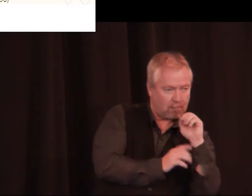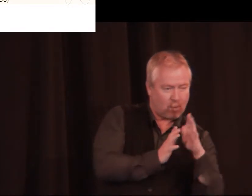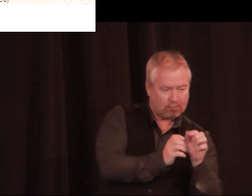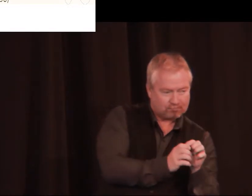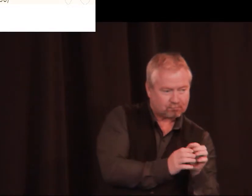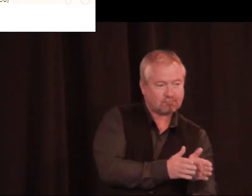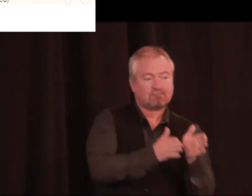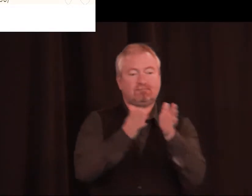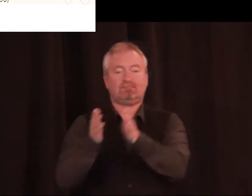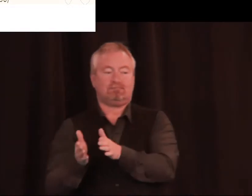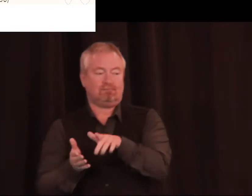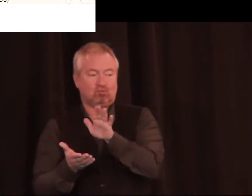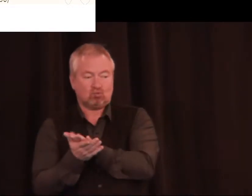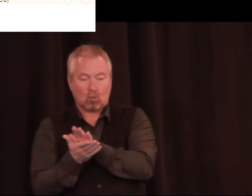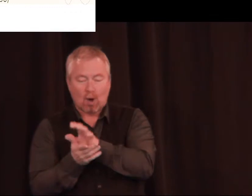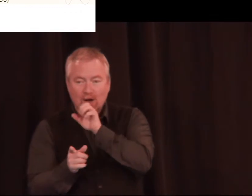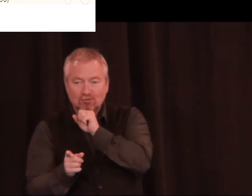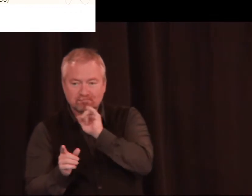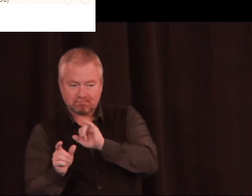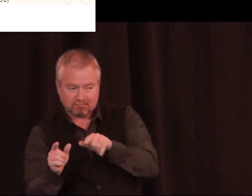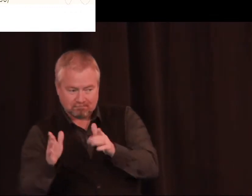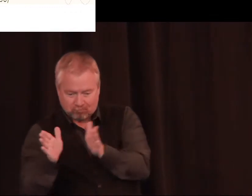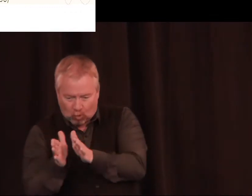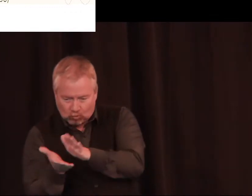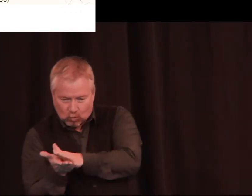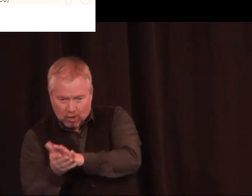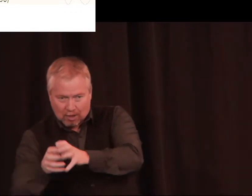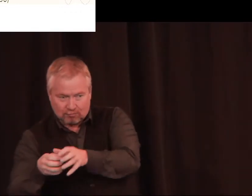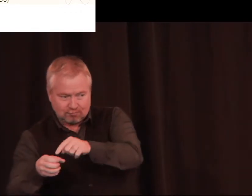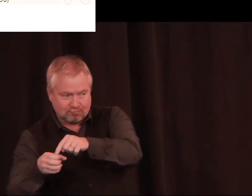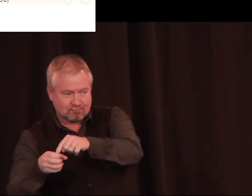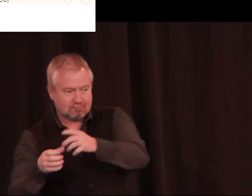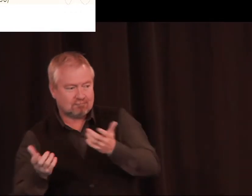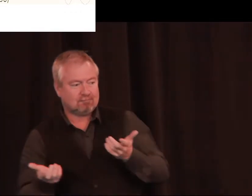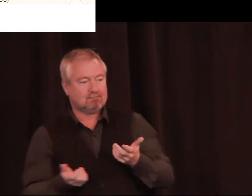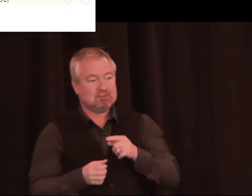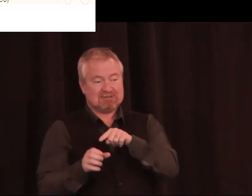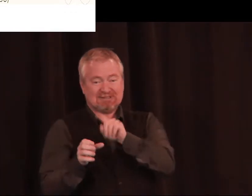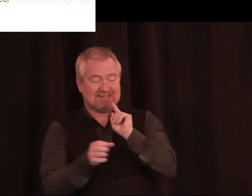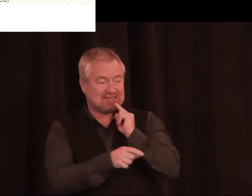the focus a lot of times is on how severe is the hearing loss, and they haven't thought